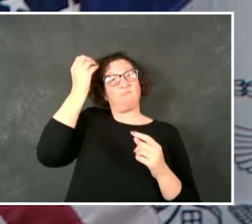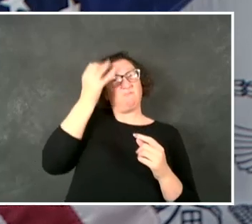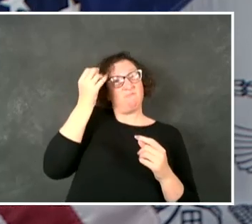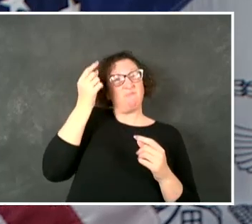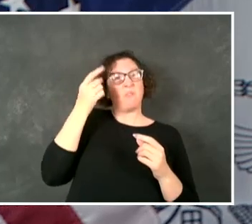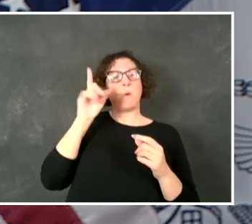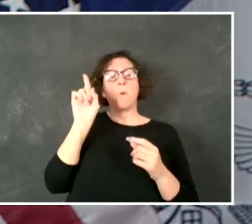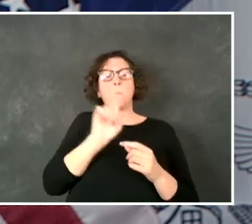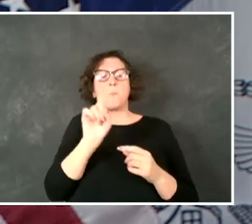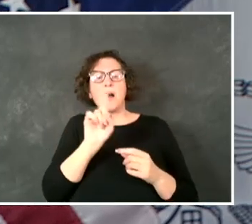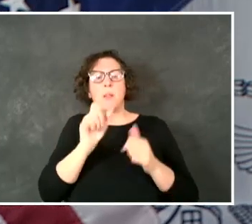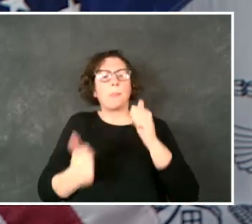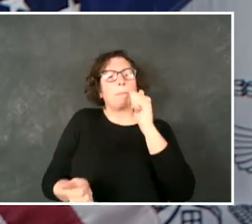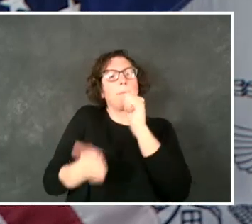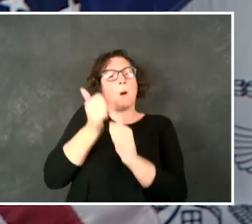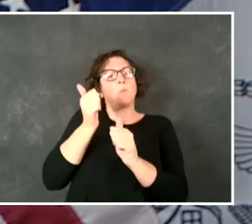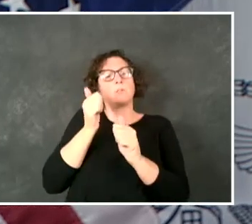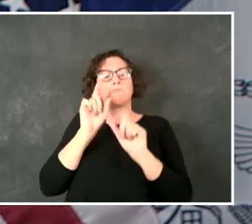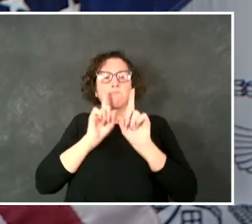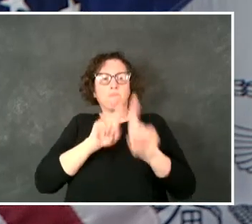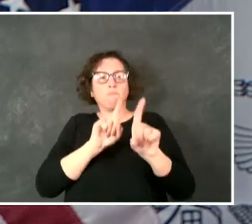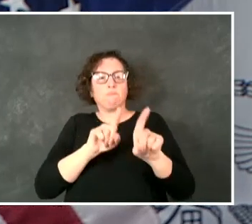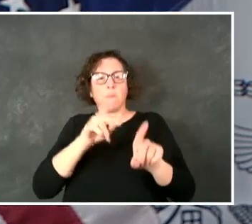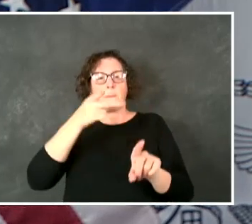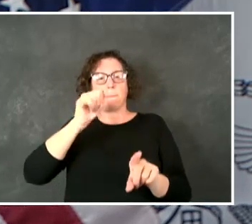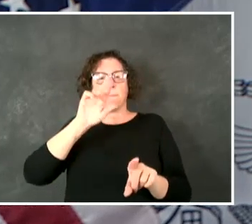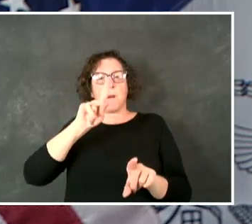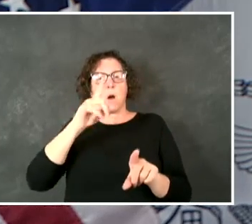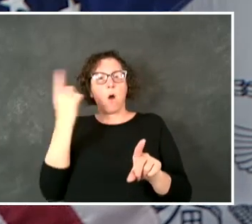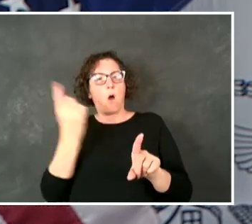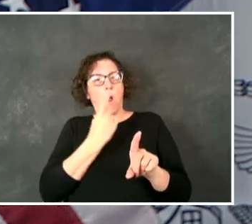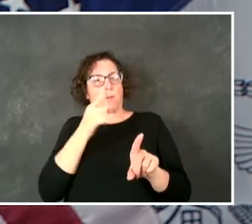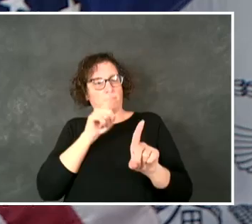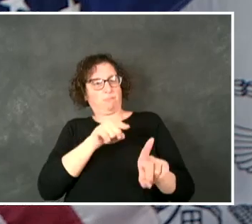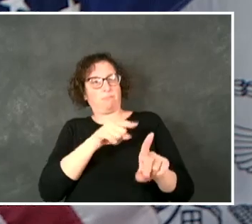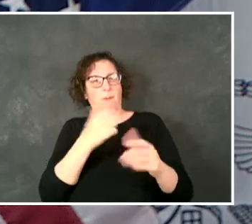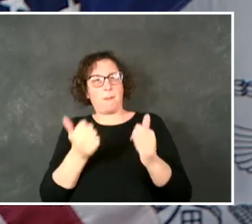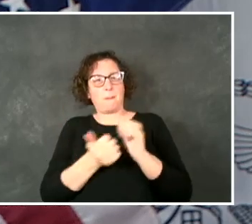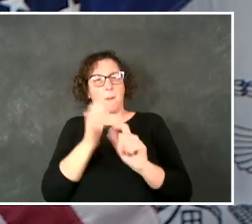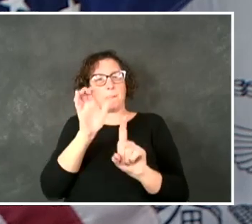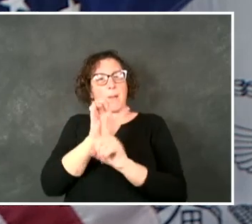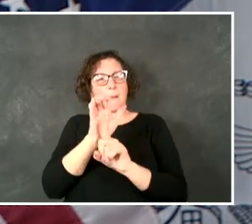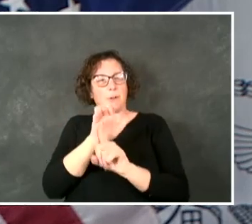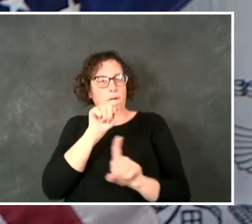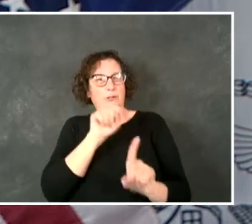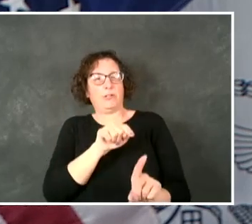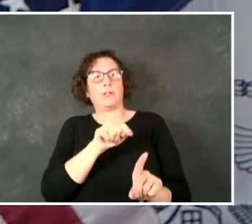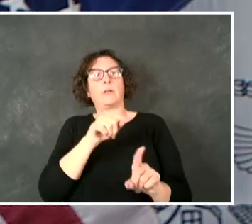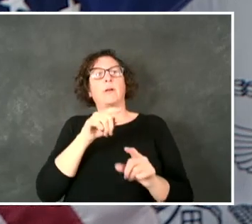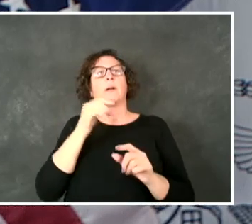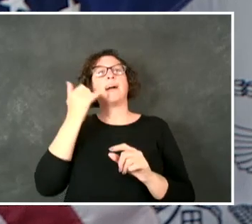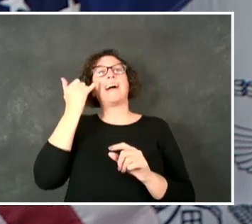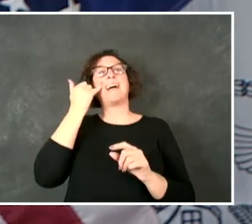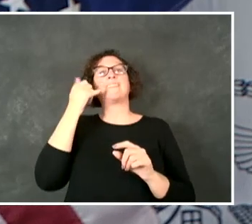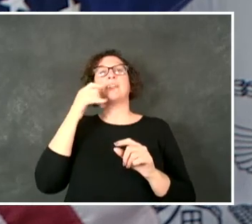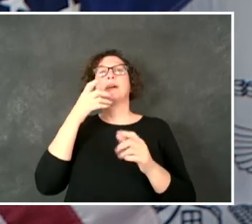PERSPECTIVE IS WHERE ARE THE MOST PEOPLE GOING TO BE. HOW DO WE HELP ADDRESS THAT AND THE WARM WEATHER COMING ON BE P